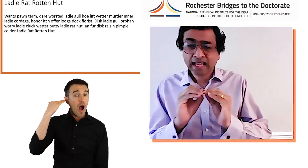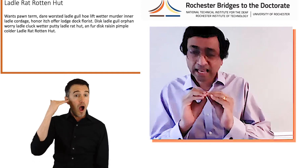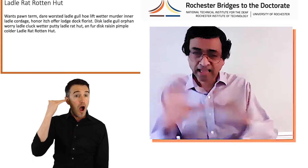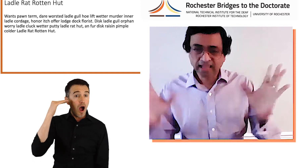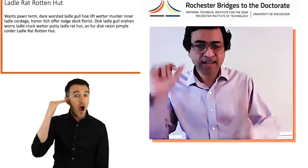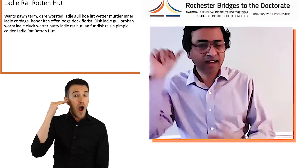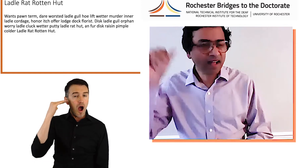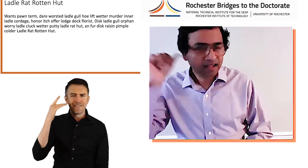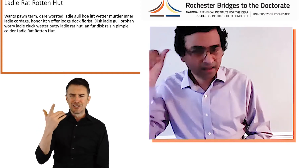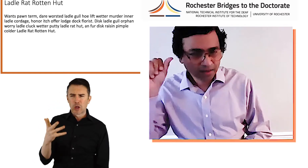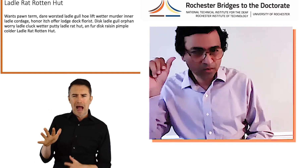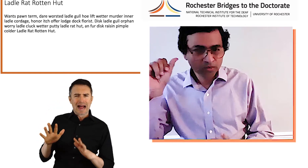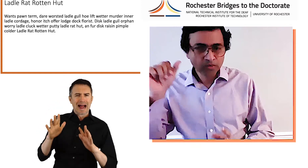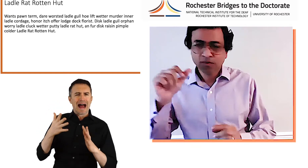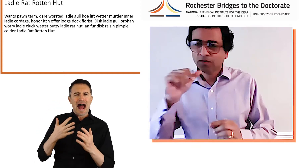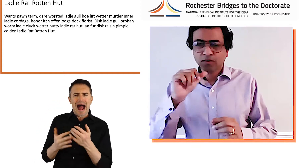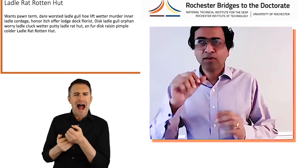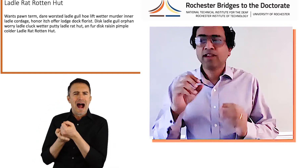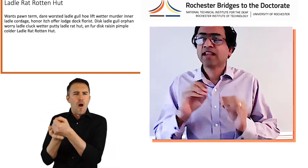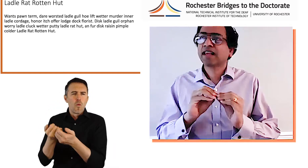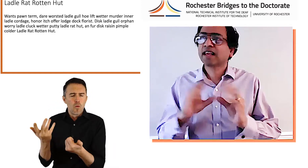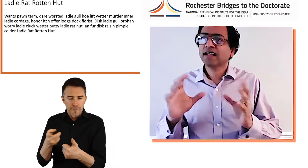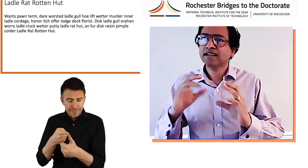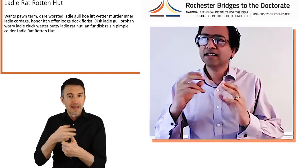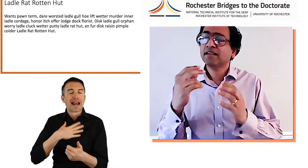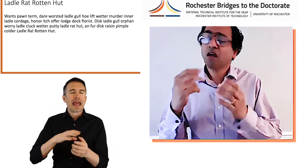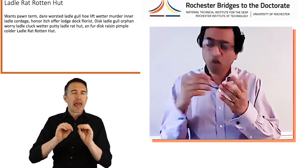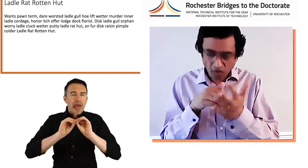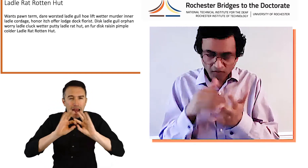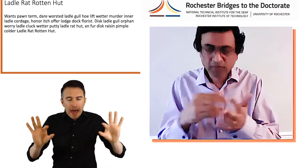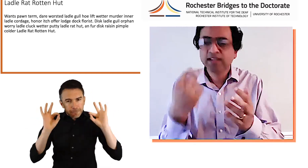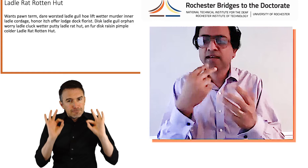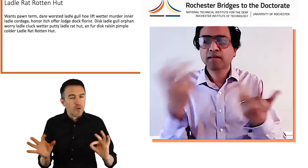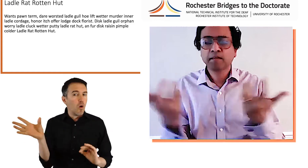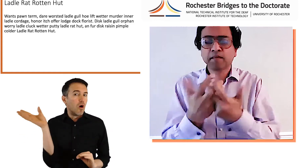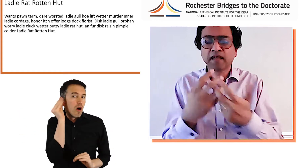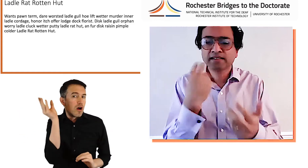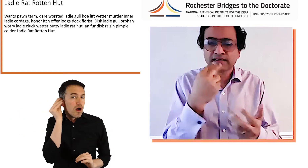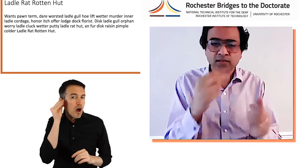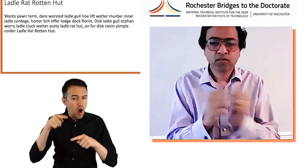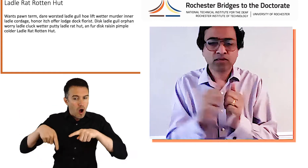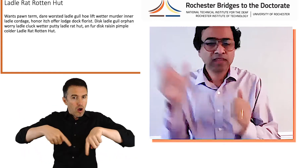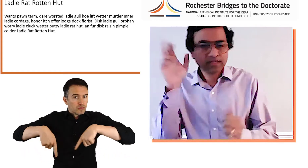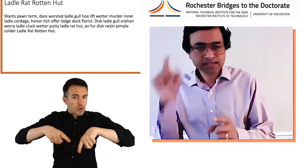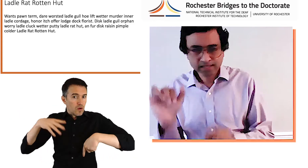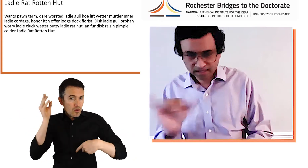So, hard-of-hearing individuals often may have some auditory reception,